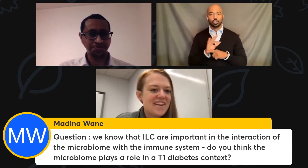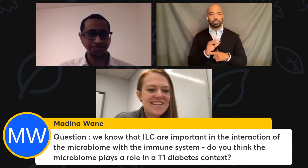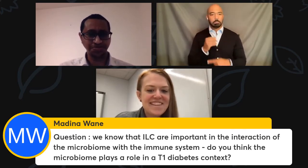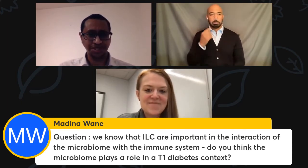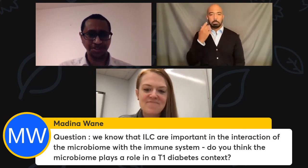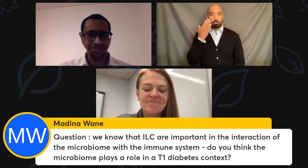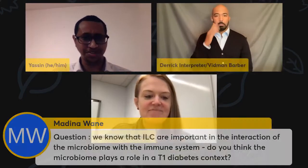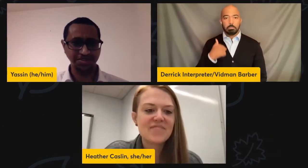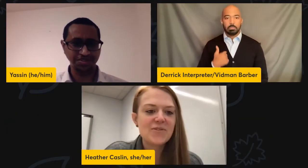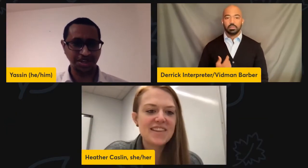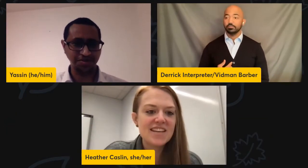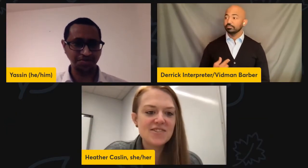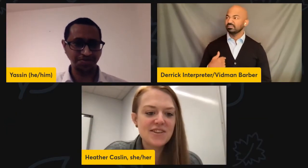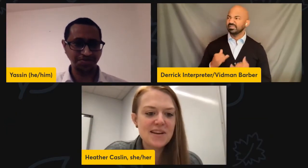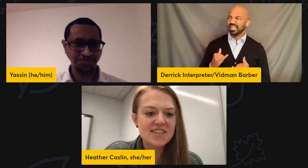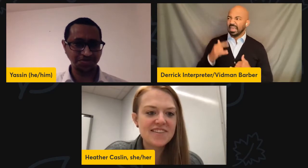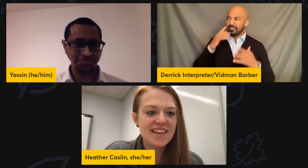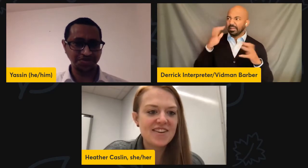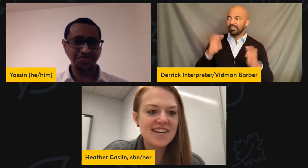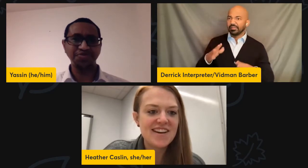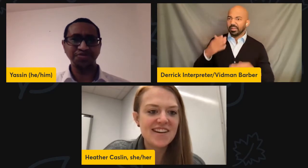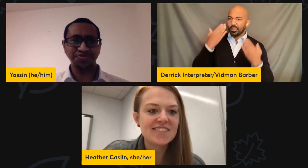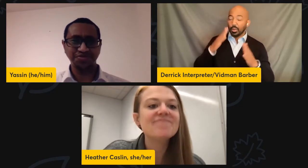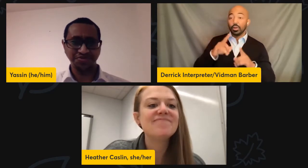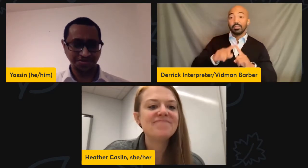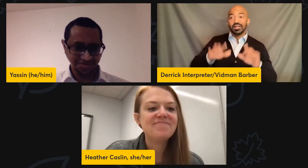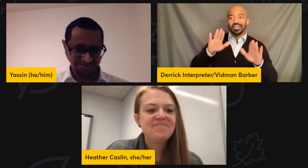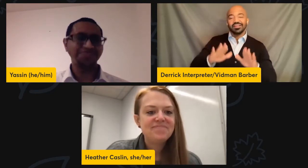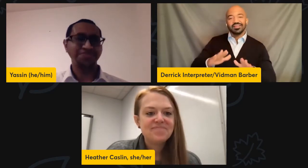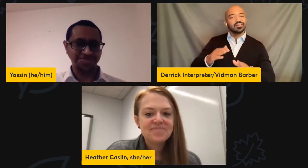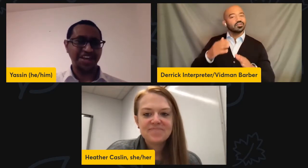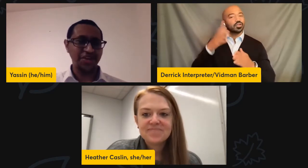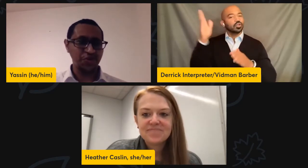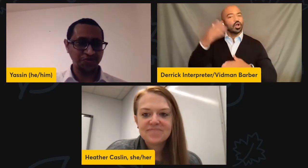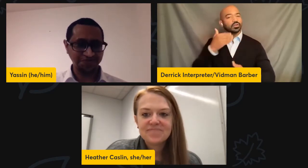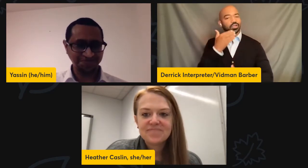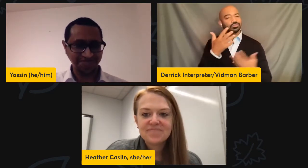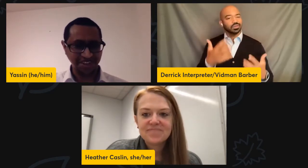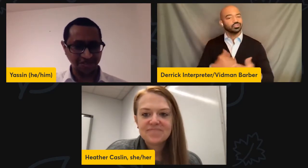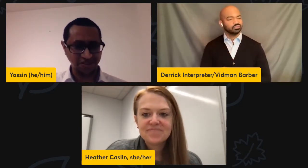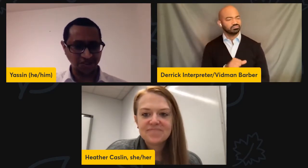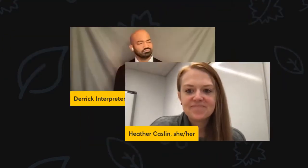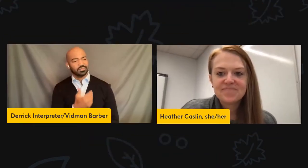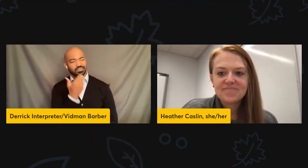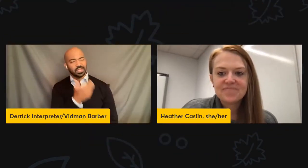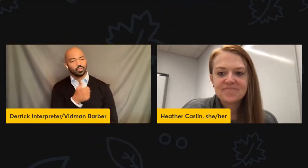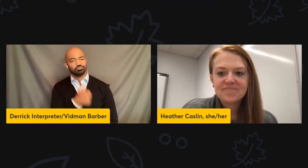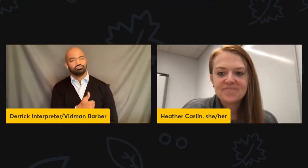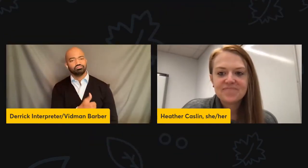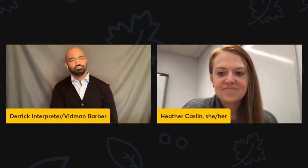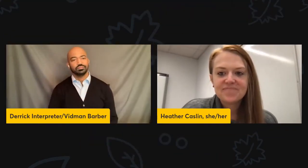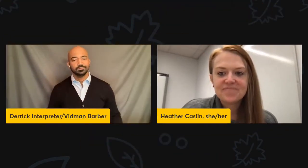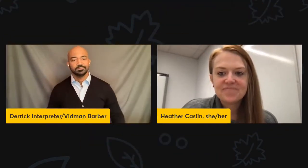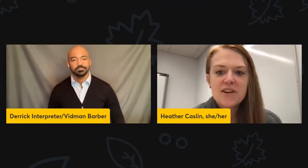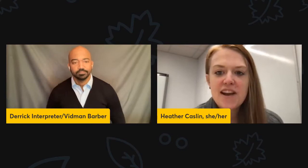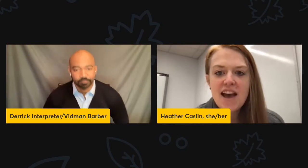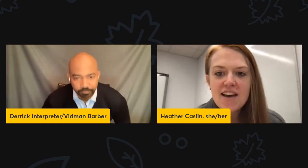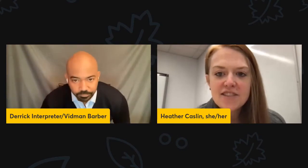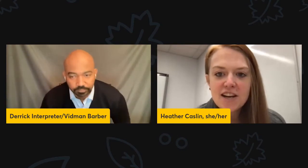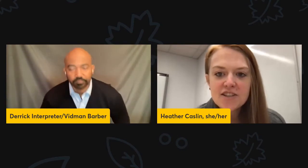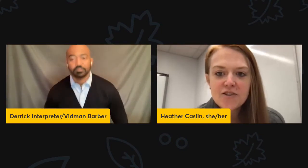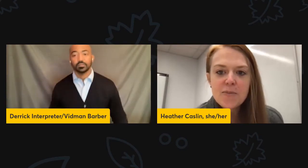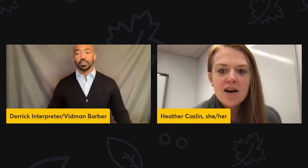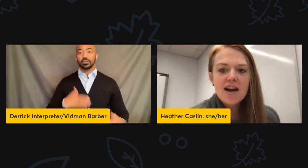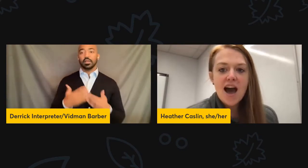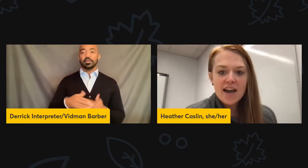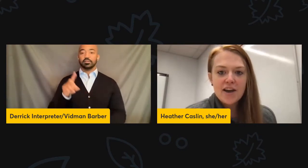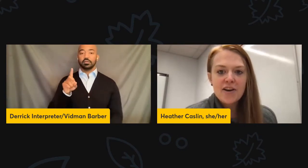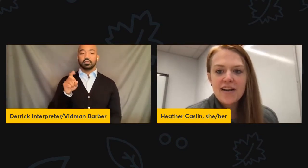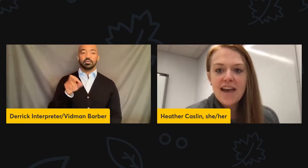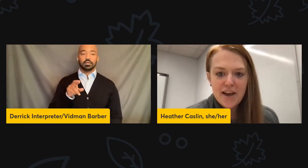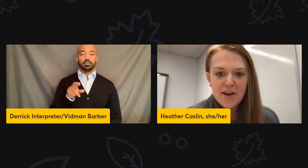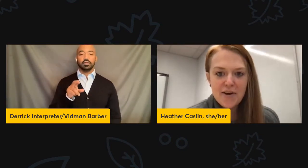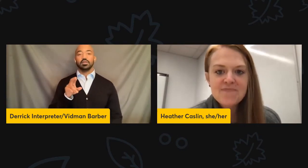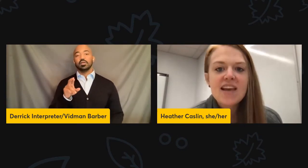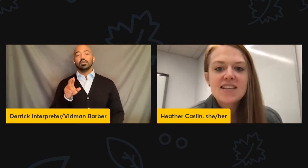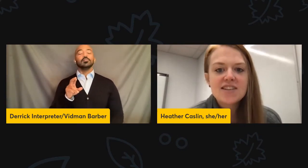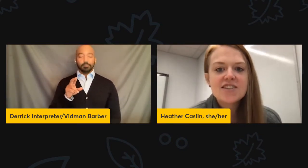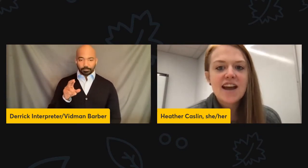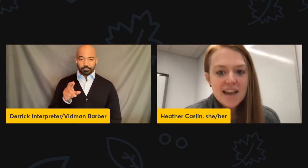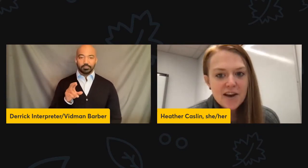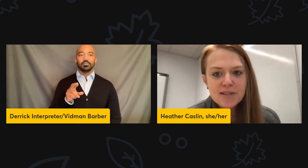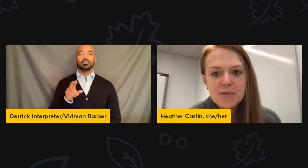I don't either. Well, thank you so much for that great talk. Thank you. Next we are going to have Dr. Upong Eyo. Dr. Eyo was